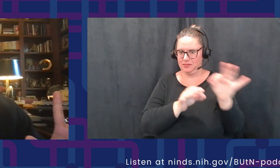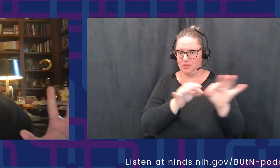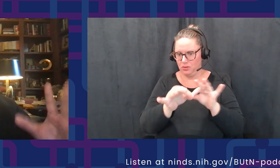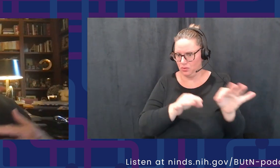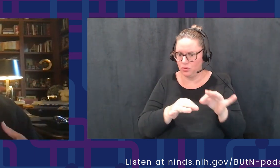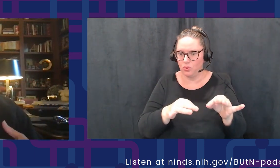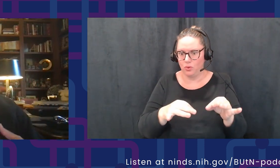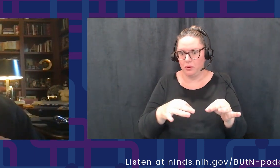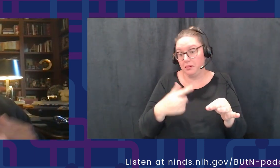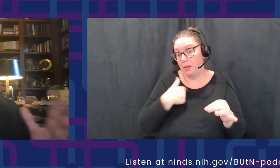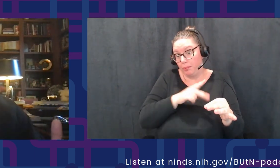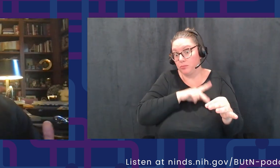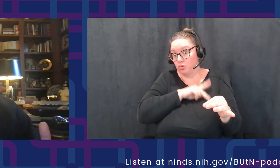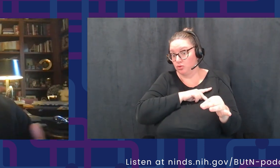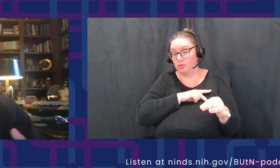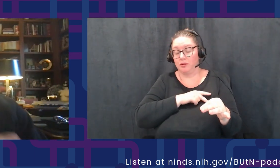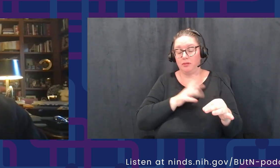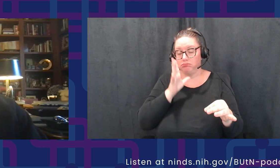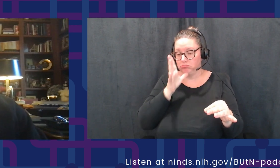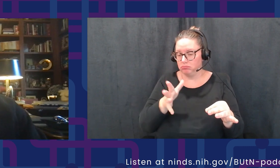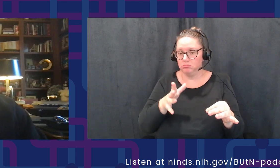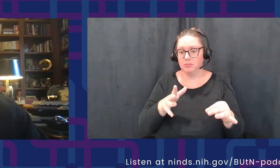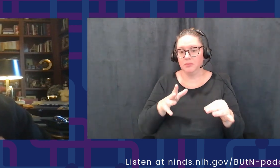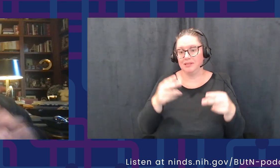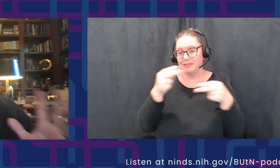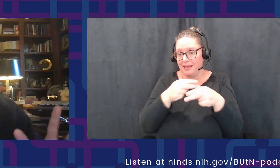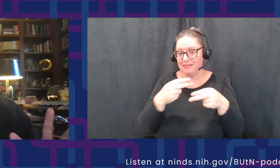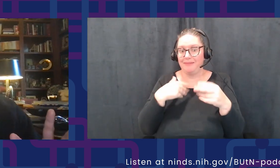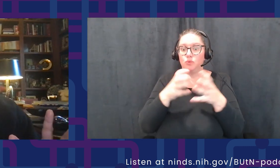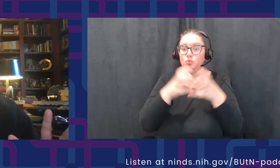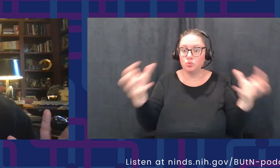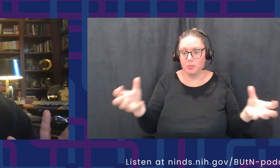I personally dislike slides that have too much information.